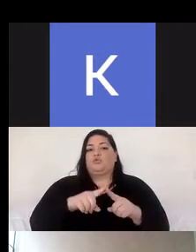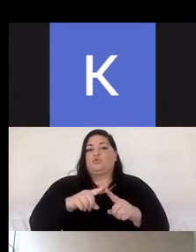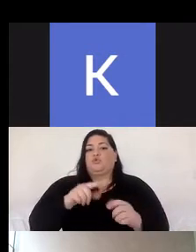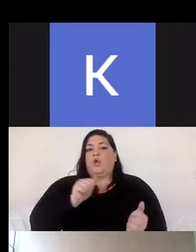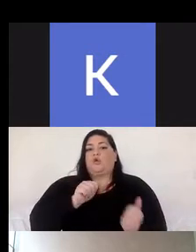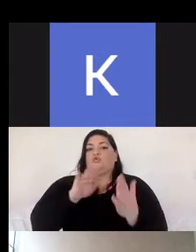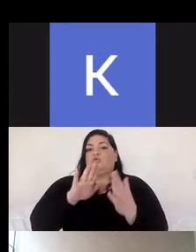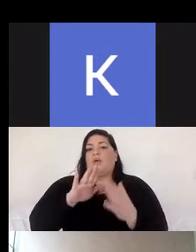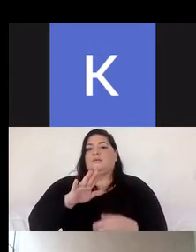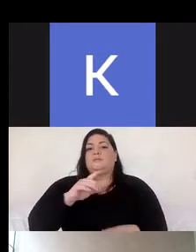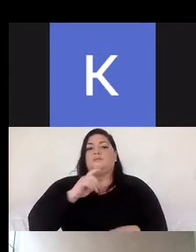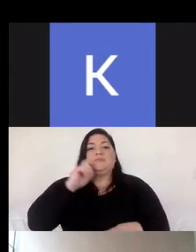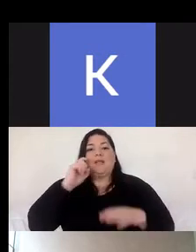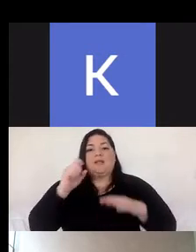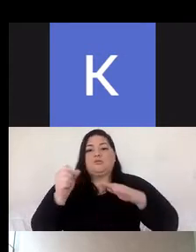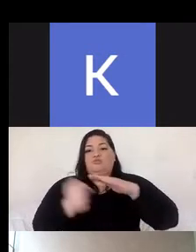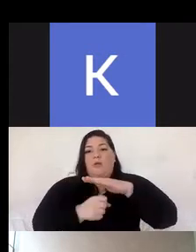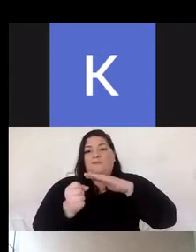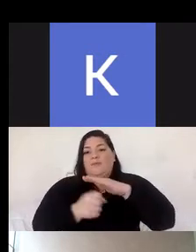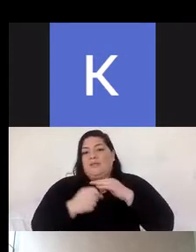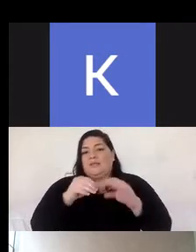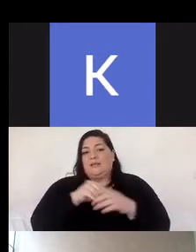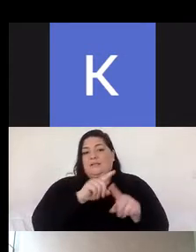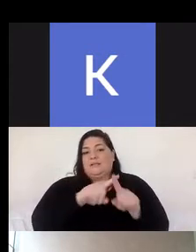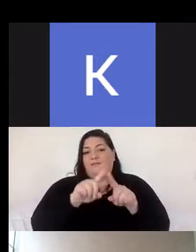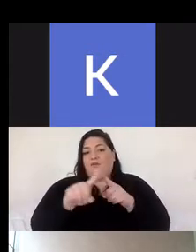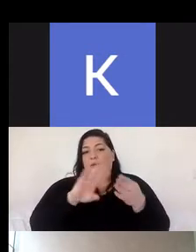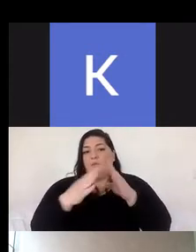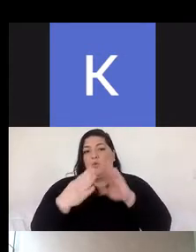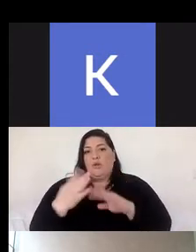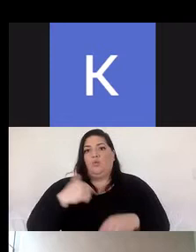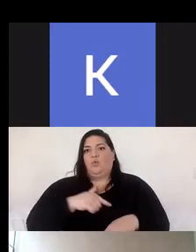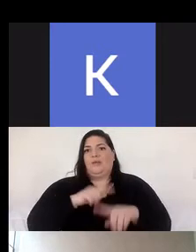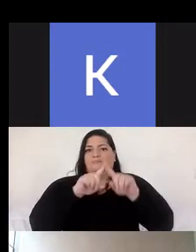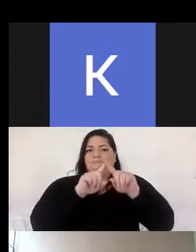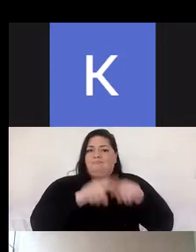in their communities? We relied very heavily on narrative to help answer this question.